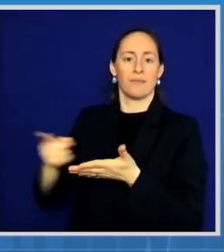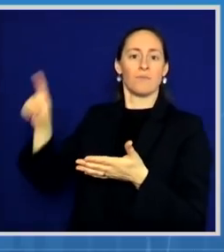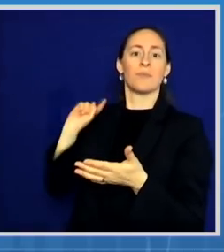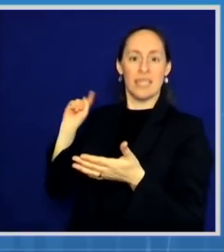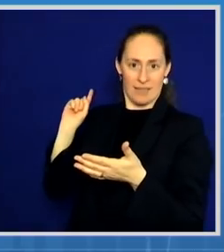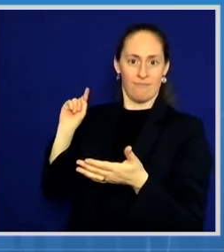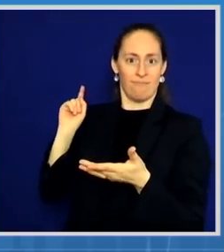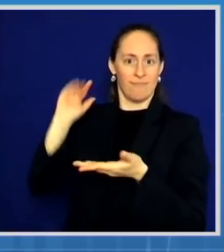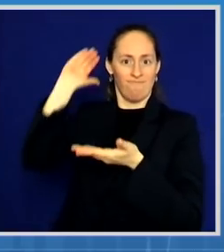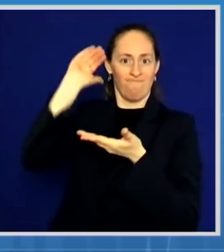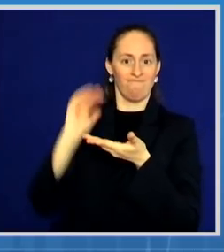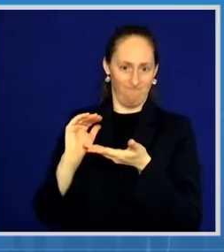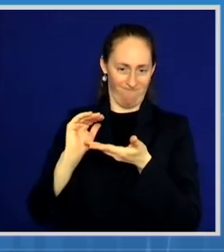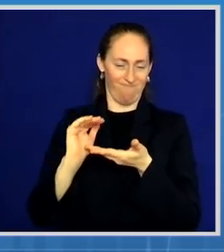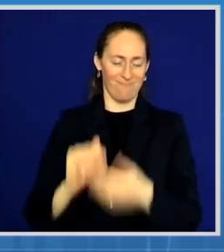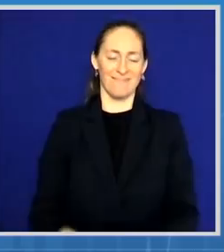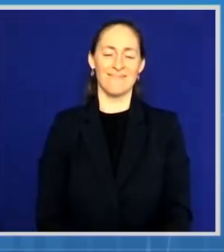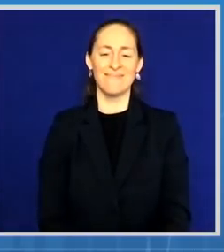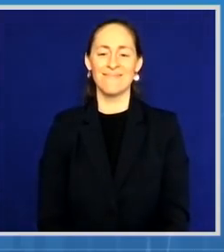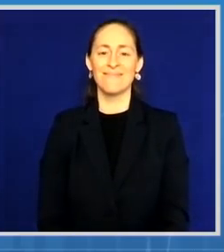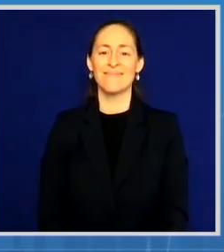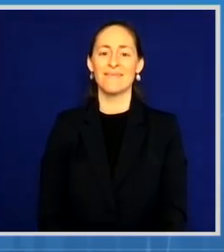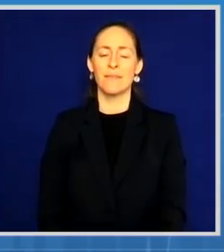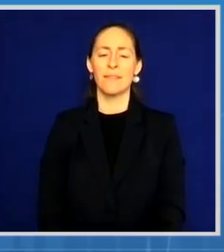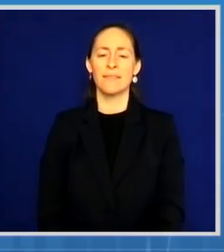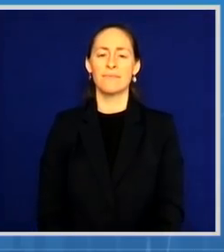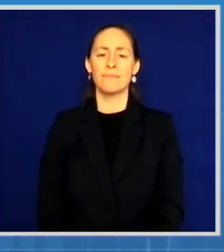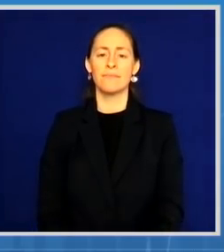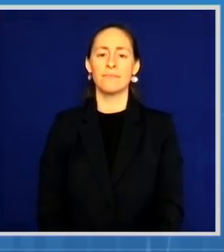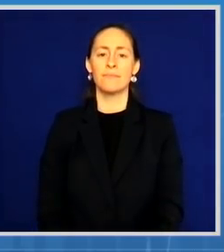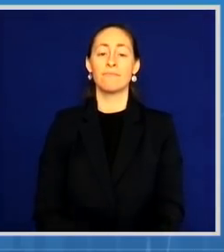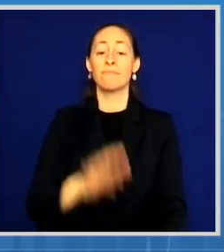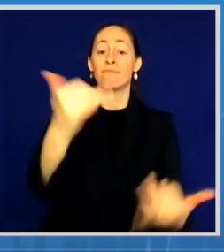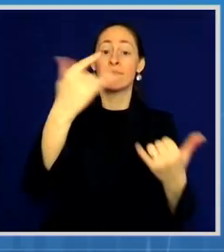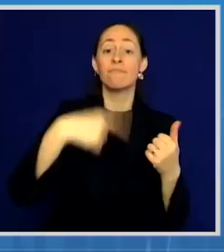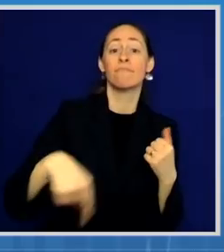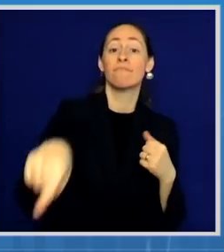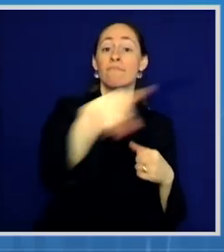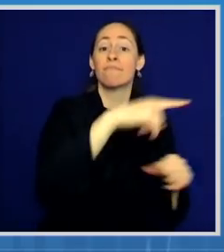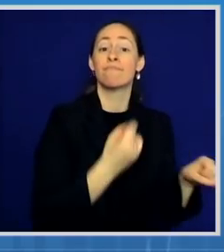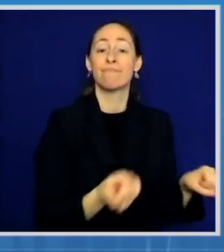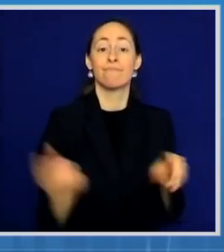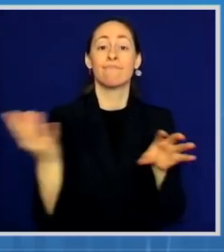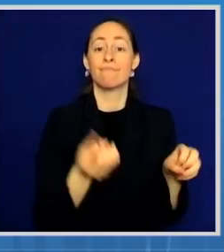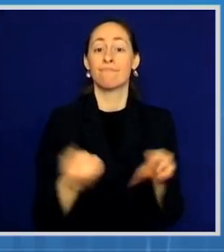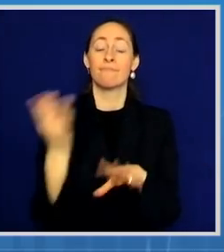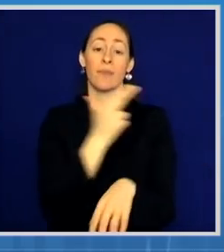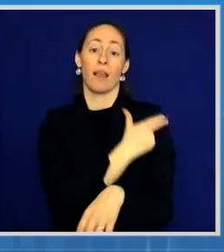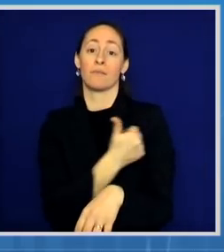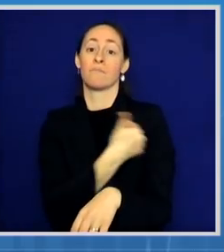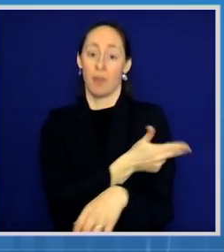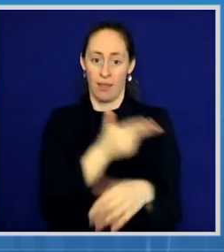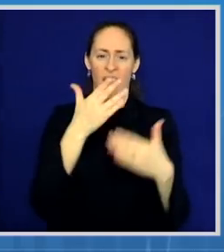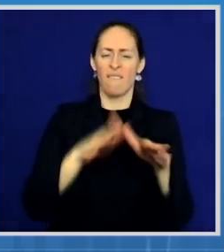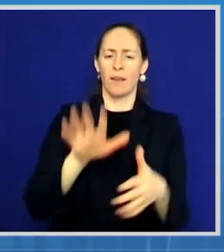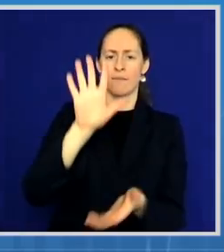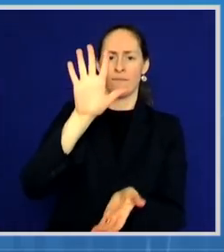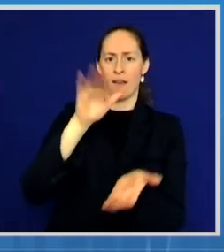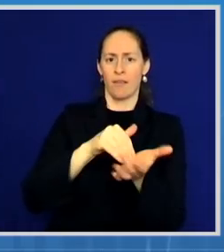is just over 5,050. Again, a positive sign with a decrease of almost 10 percent from our previous seven days.